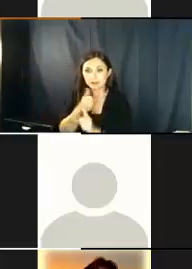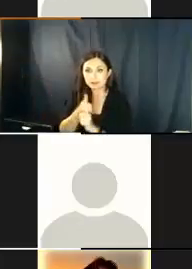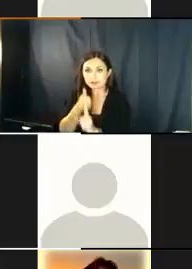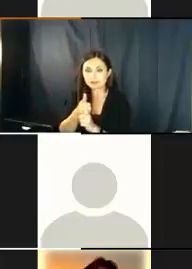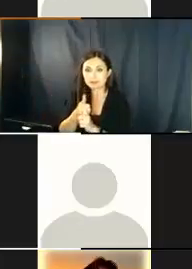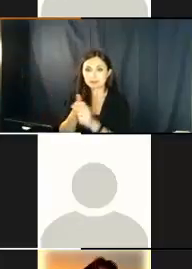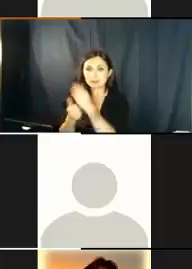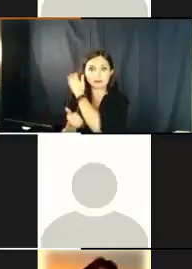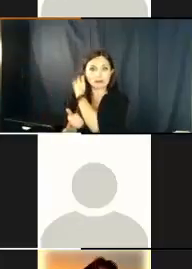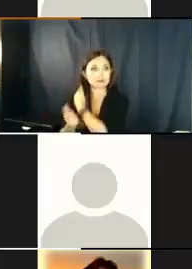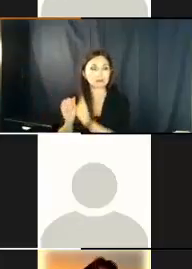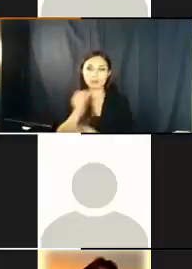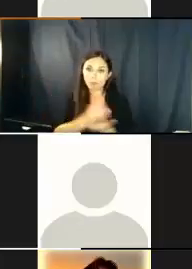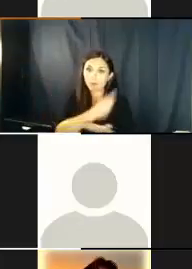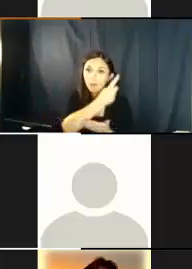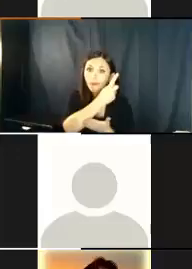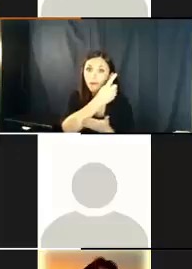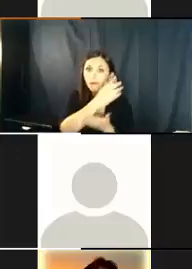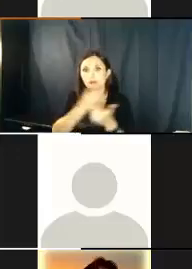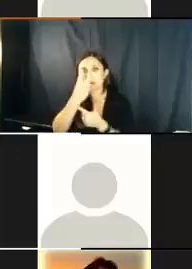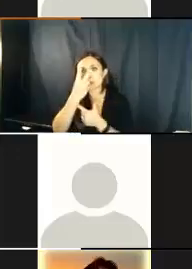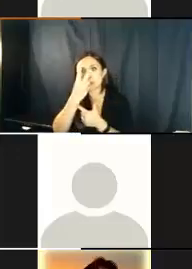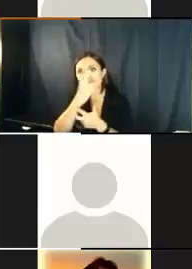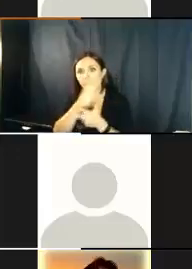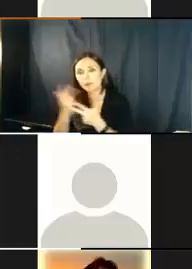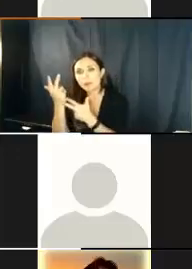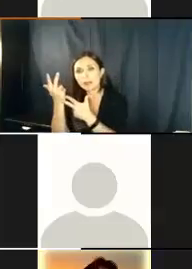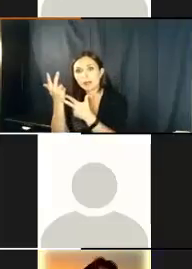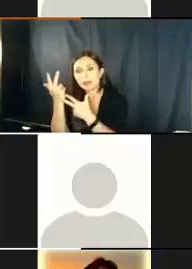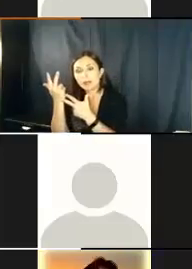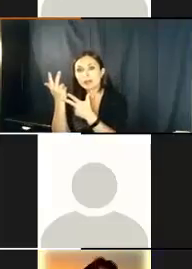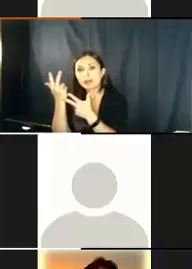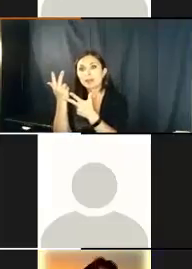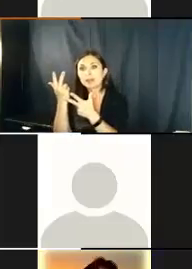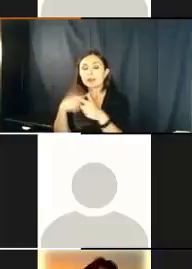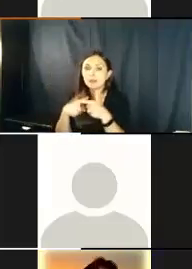Here's part one. Here's part two. Here's part three. And then here's the full assignment.